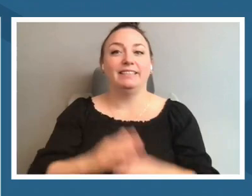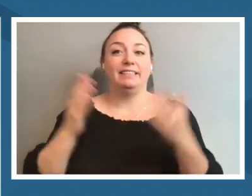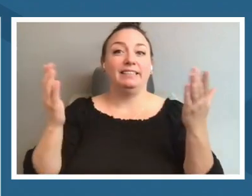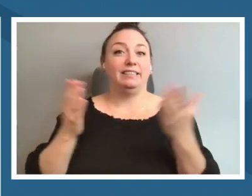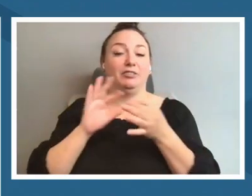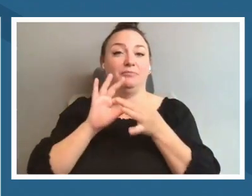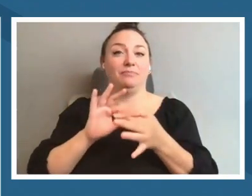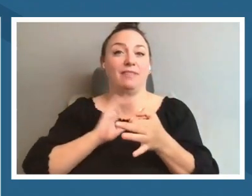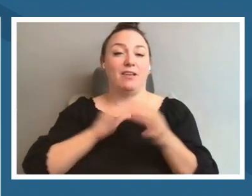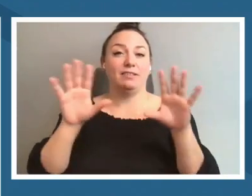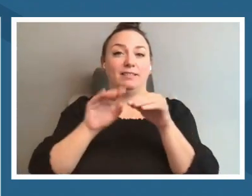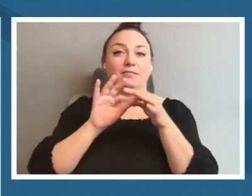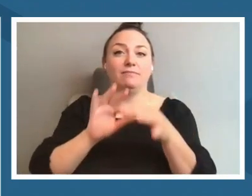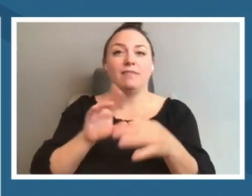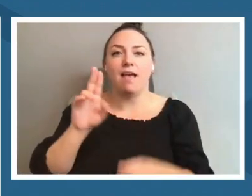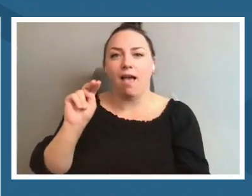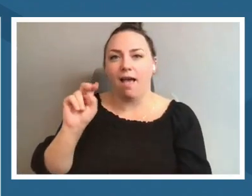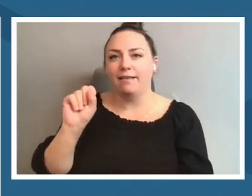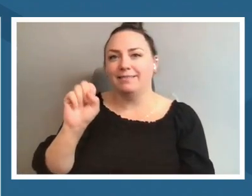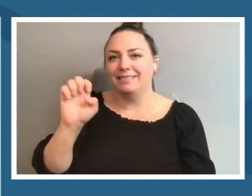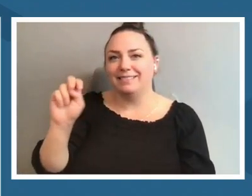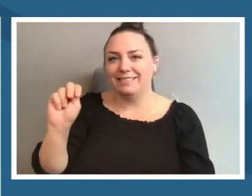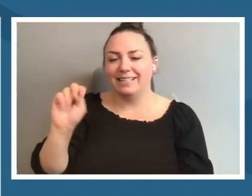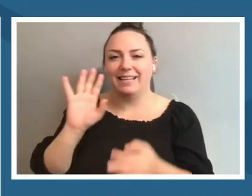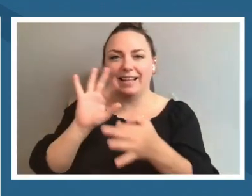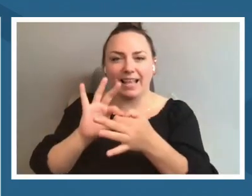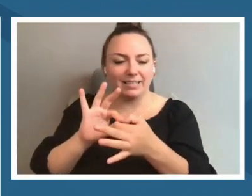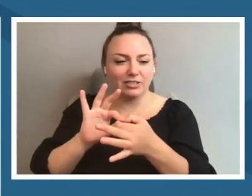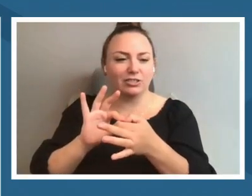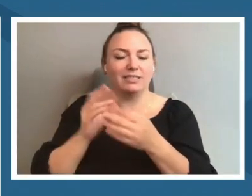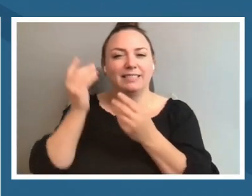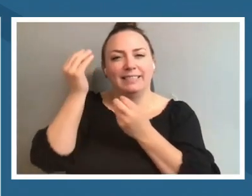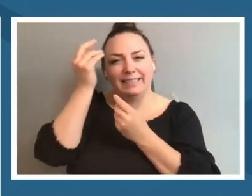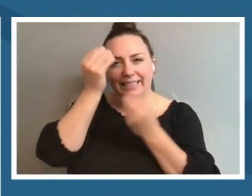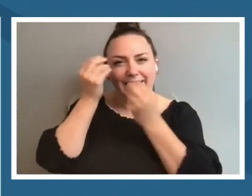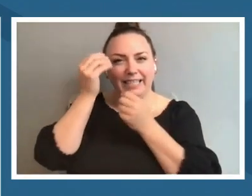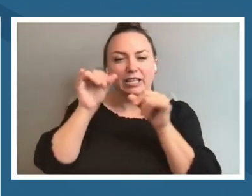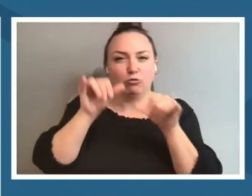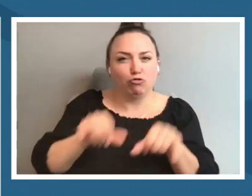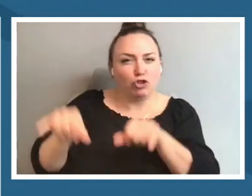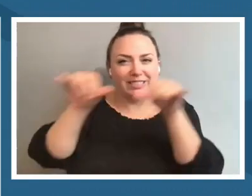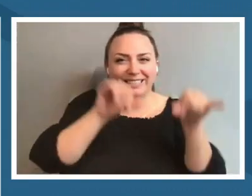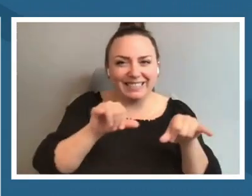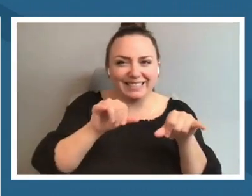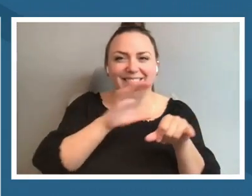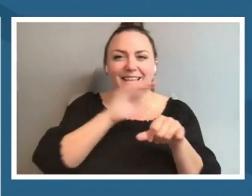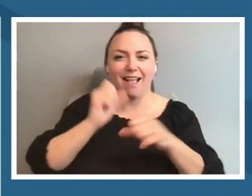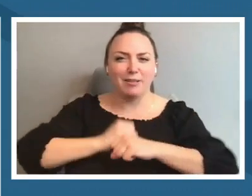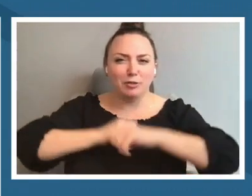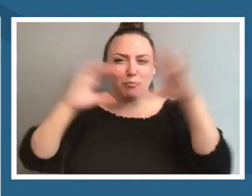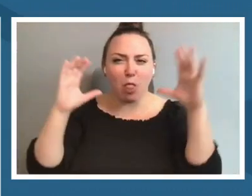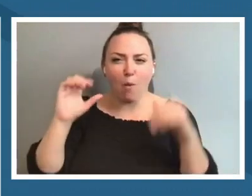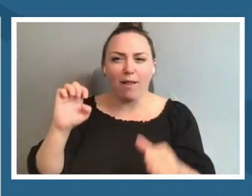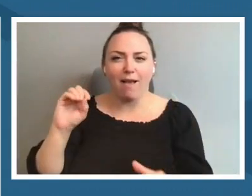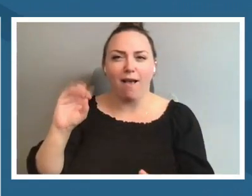connections thinking your routines and exploding objects